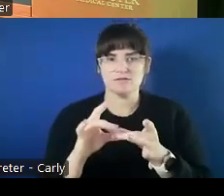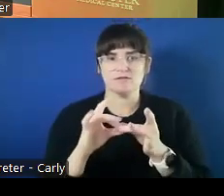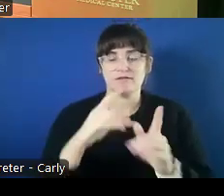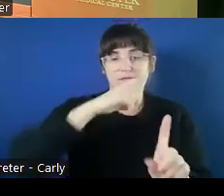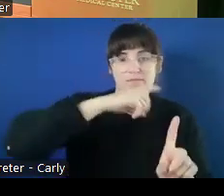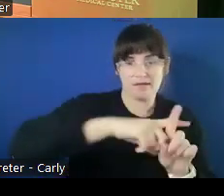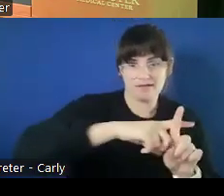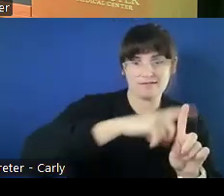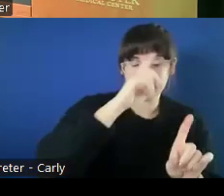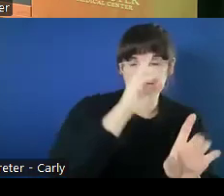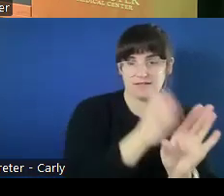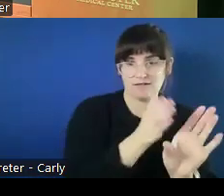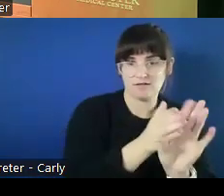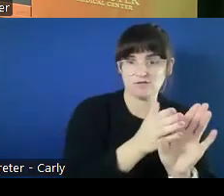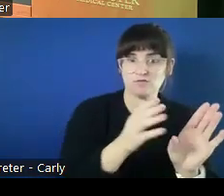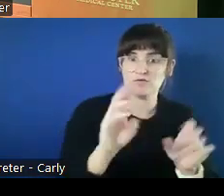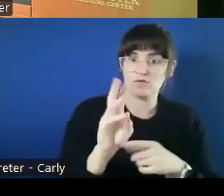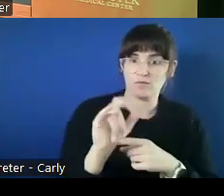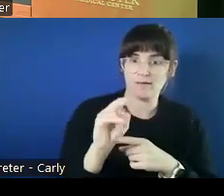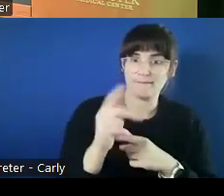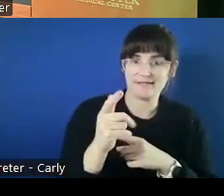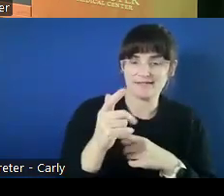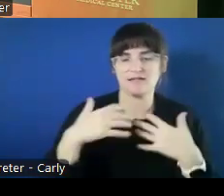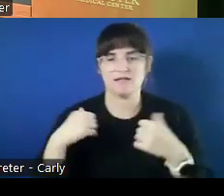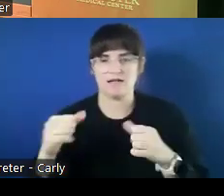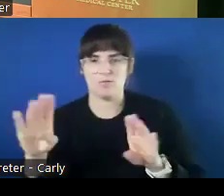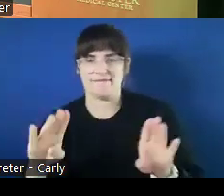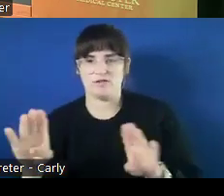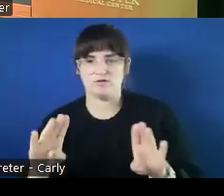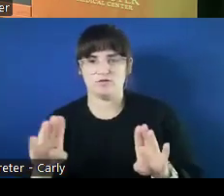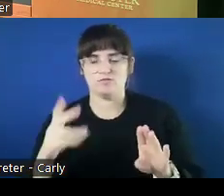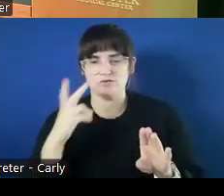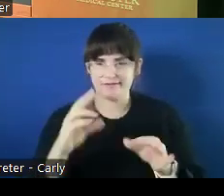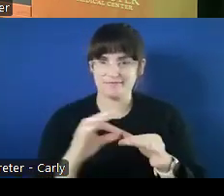psychological well-being uh and health behaviors so if you're feeling more positive you're more